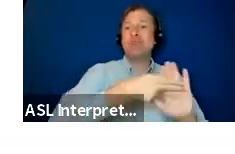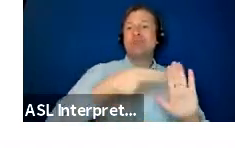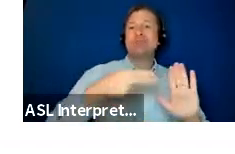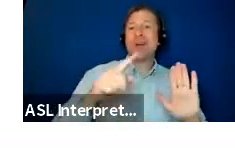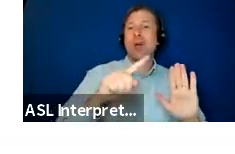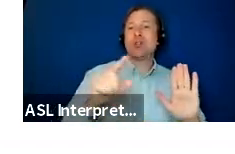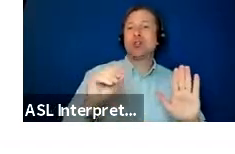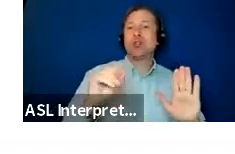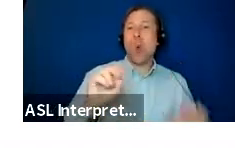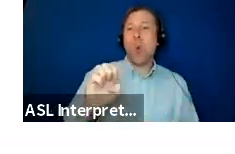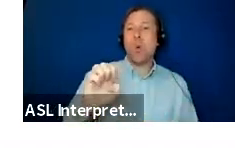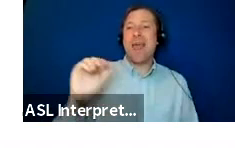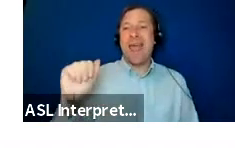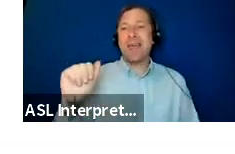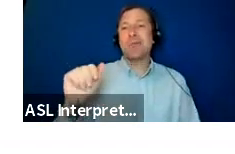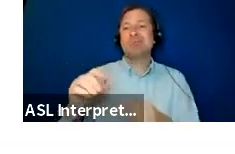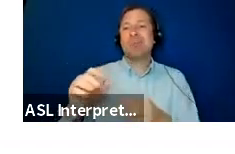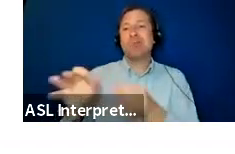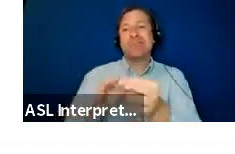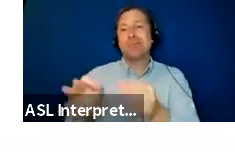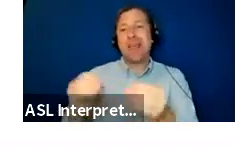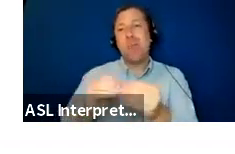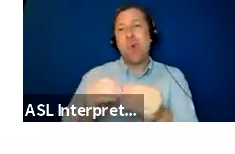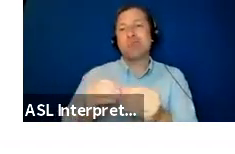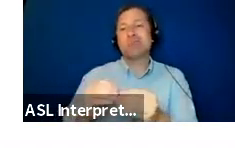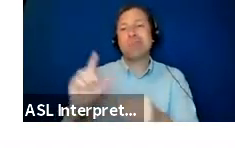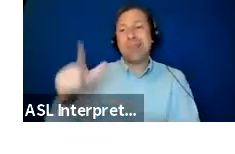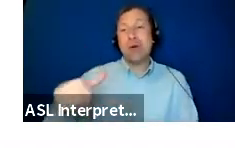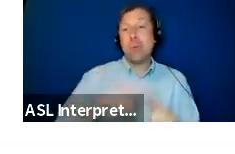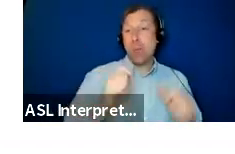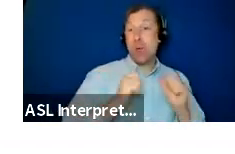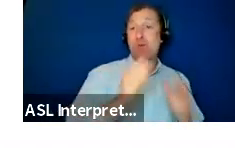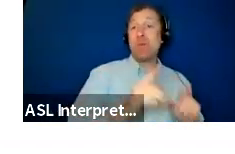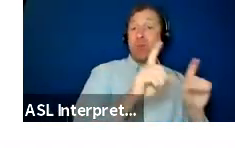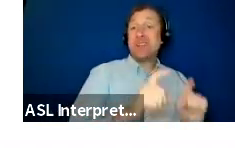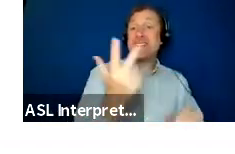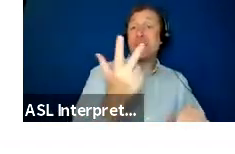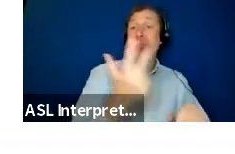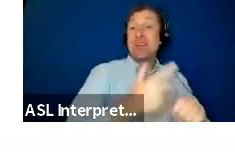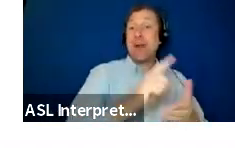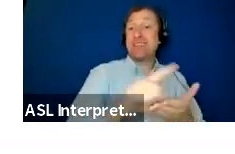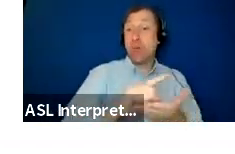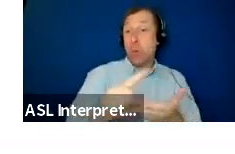And so performers will be tested three times a week, unless there's an exception, either more frequent testing,